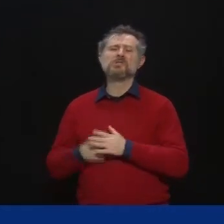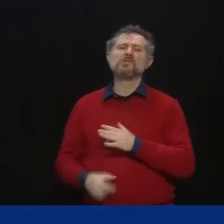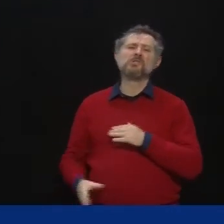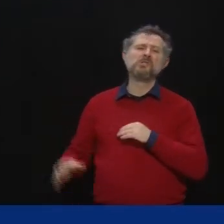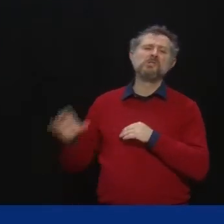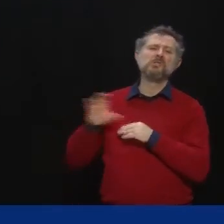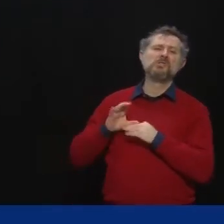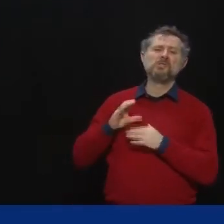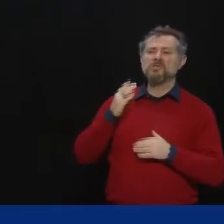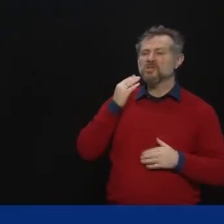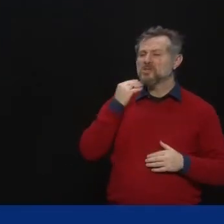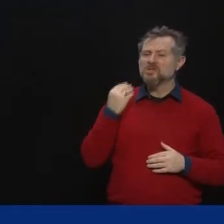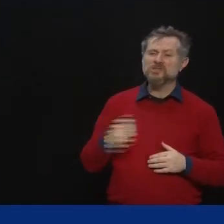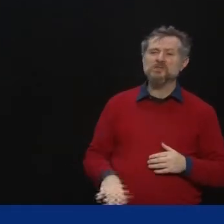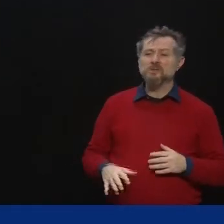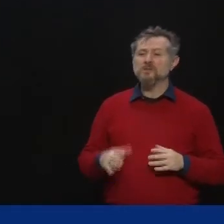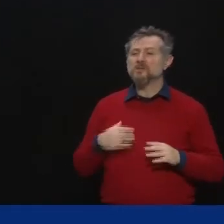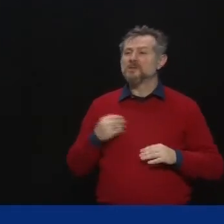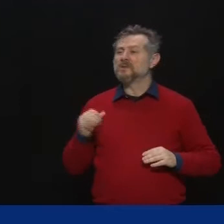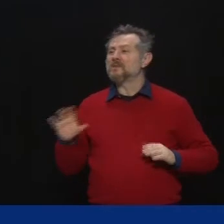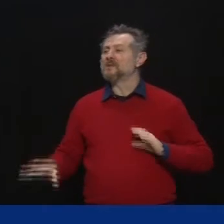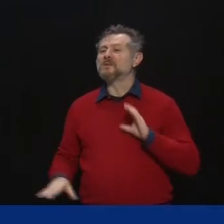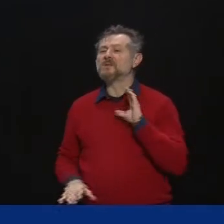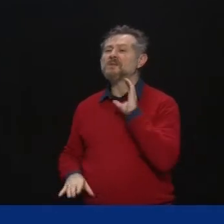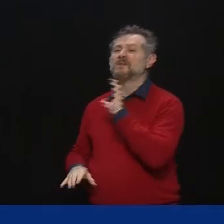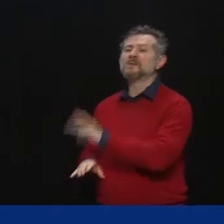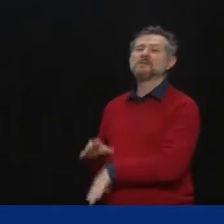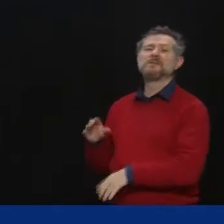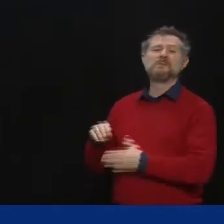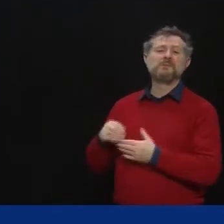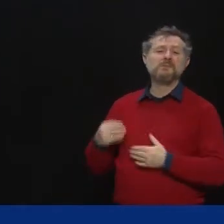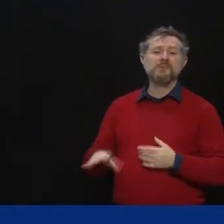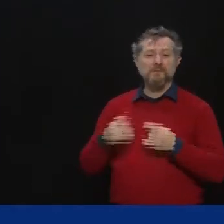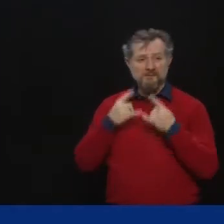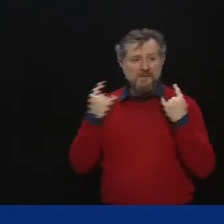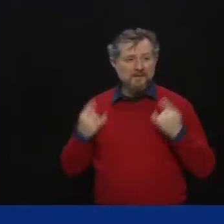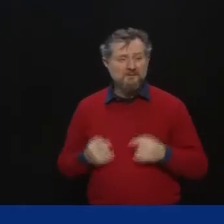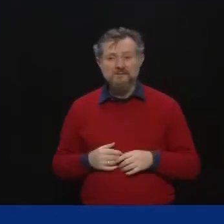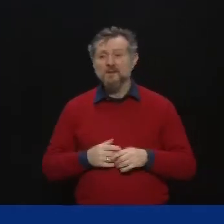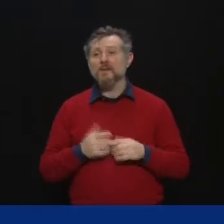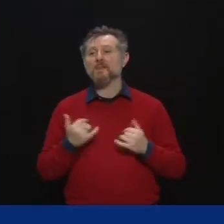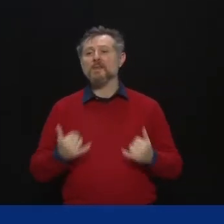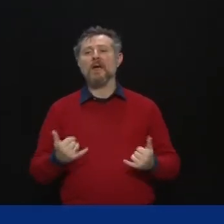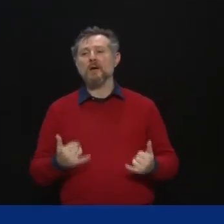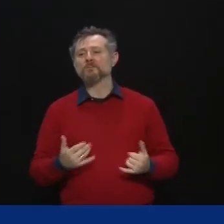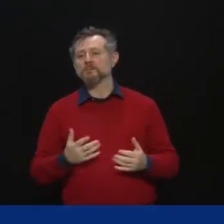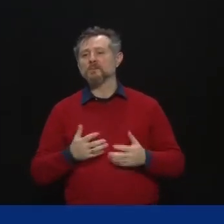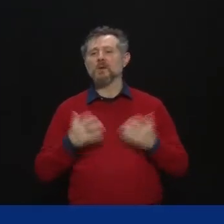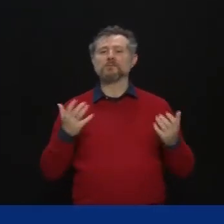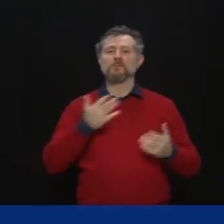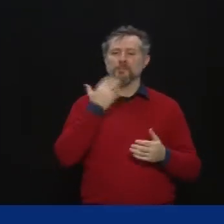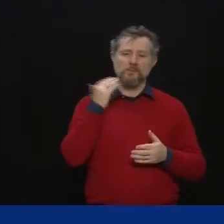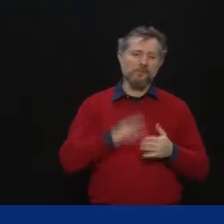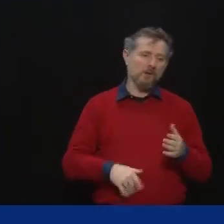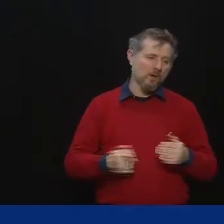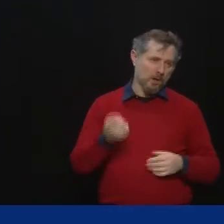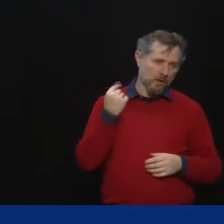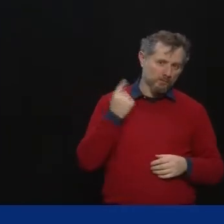YOU WANT TO HAVE A BAD FLASH BACK, REMEMBER WHAT IT WAS IN THE EARLY MONTHS OF THE PANDEMIC AND WE WERE PAYING EXORBITANT